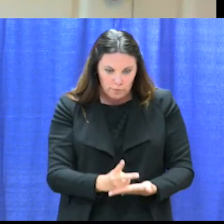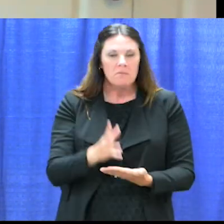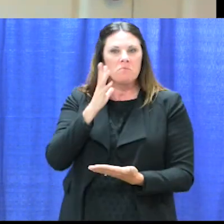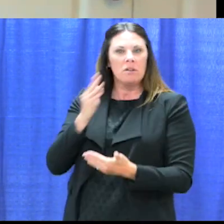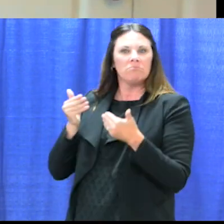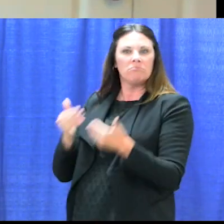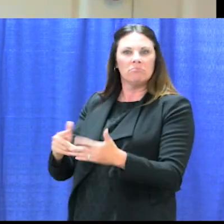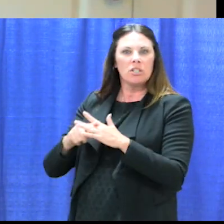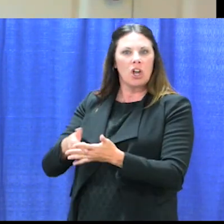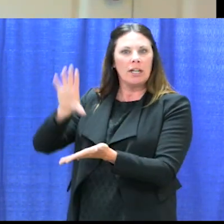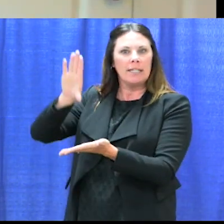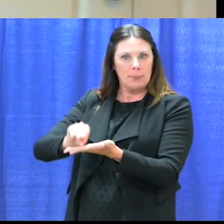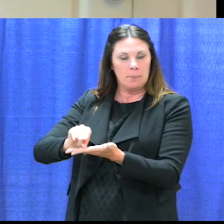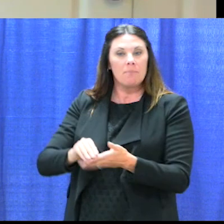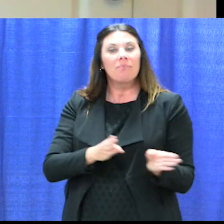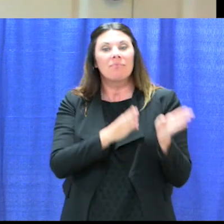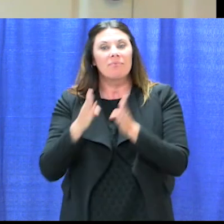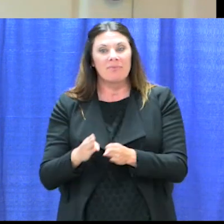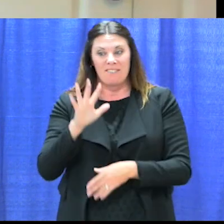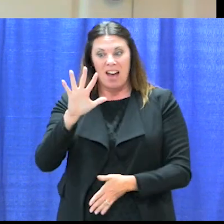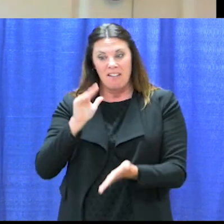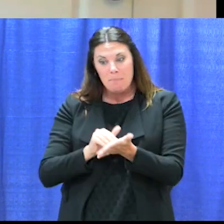The other initiative is five million dollars from the California advance services fund.